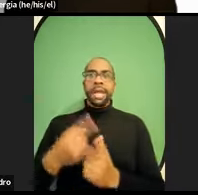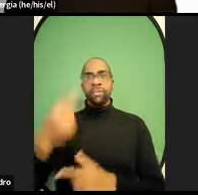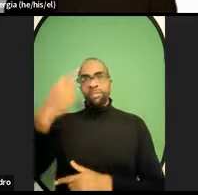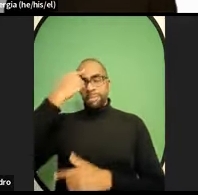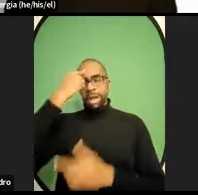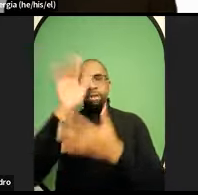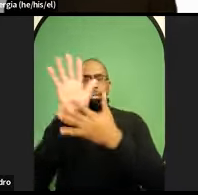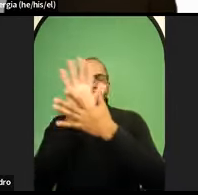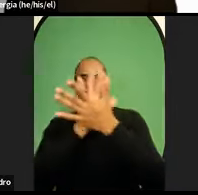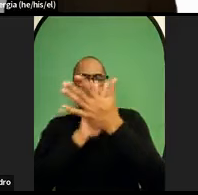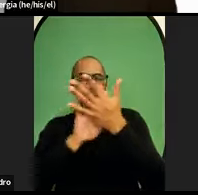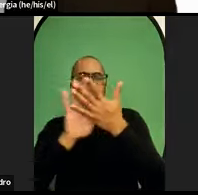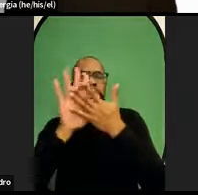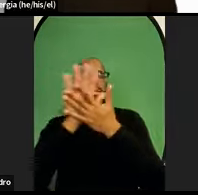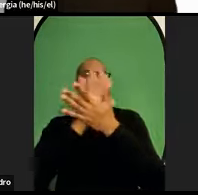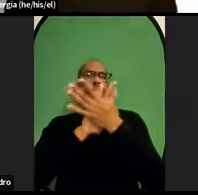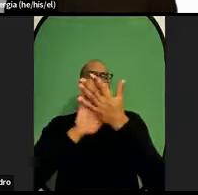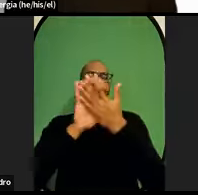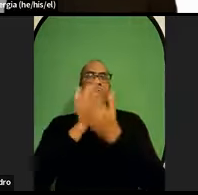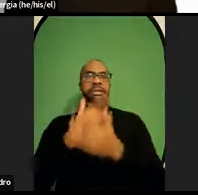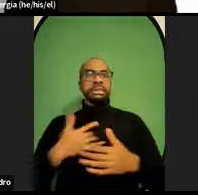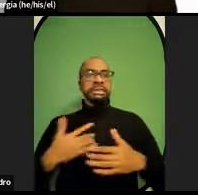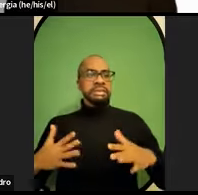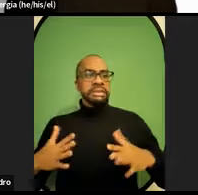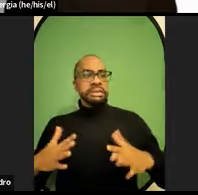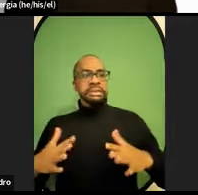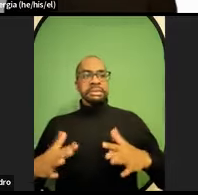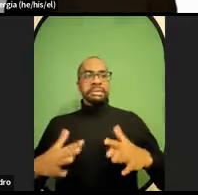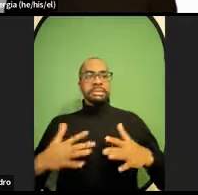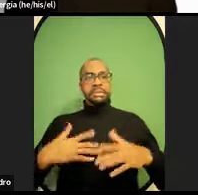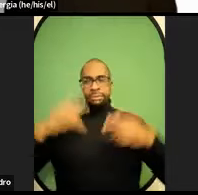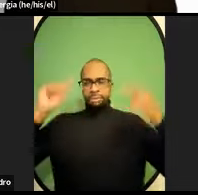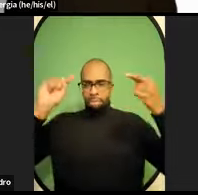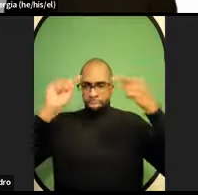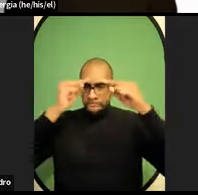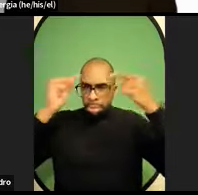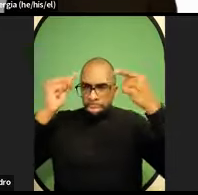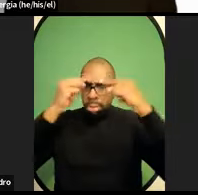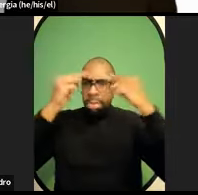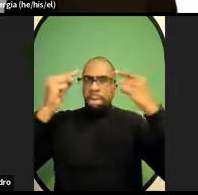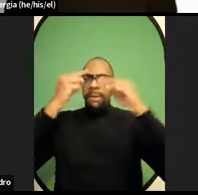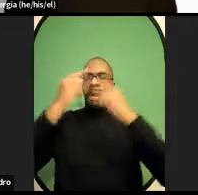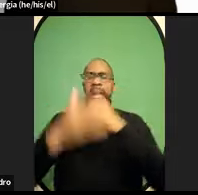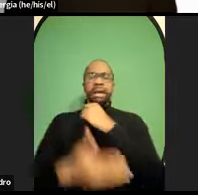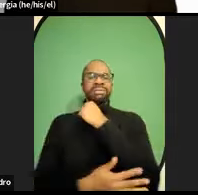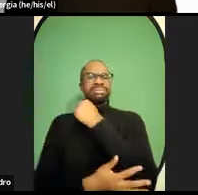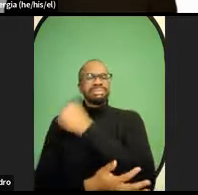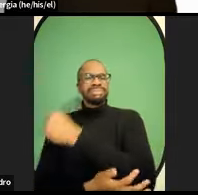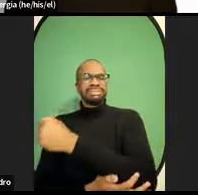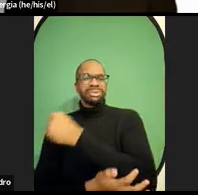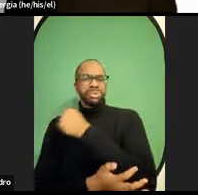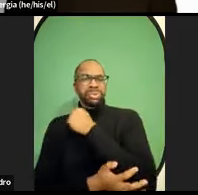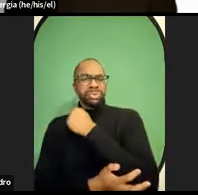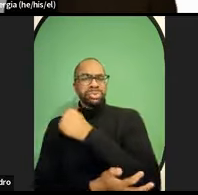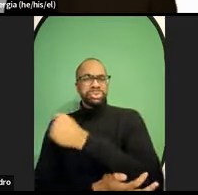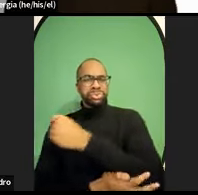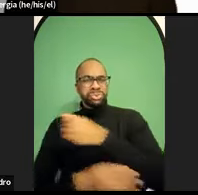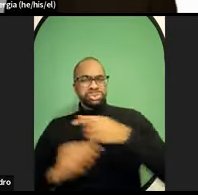then if you get like a long call that you have to. deal with all the brain fog the anxiety the joint issues the head anxiety the joint issues the headaches the chronic pain things that we're seeing and